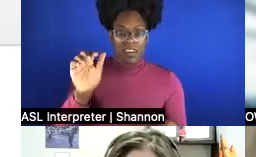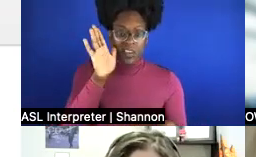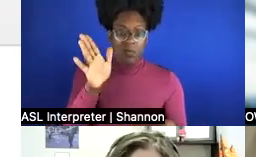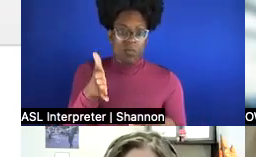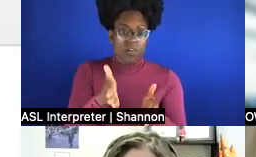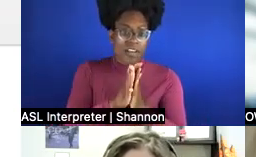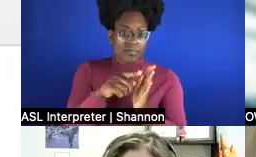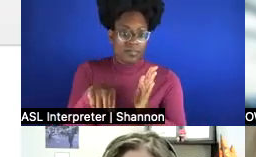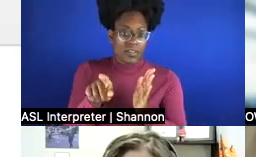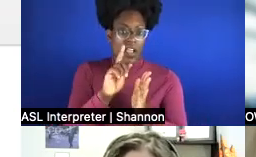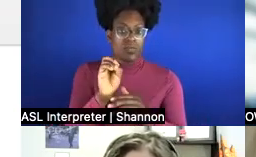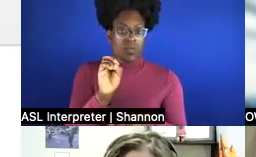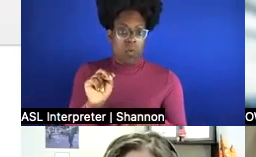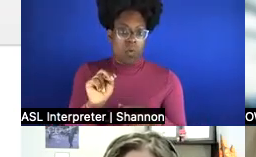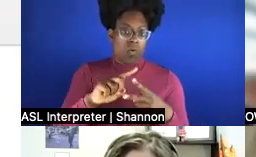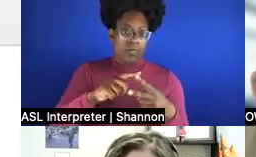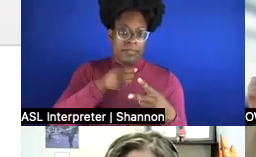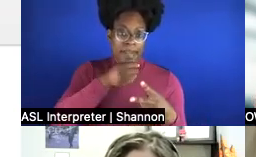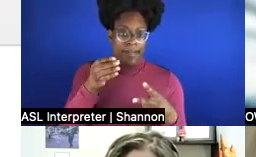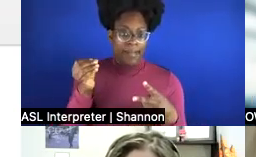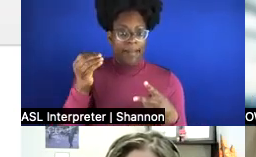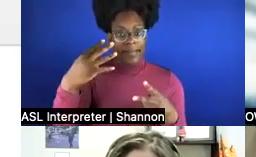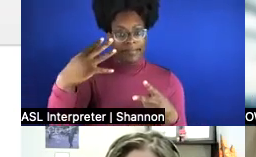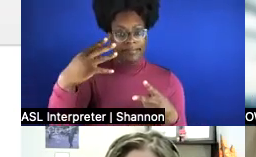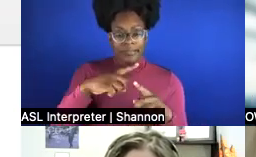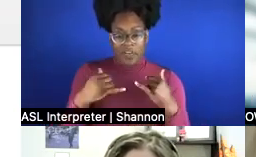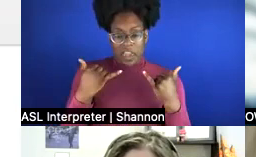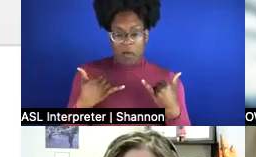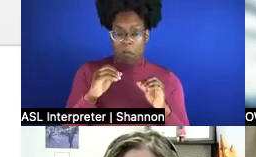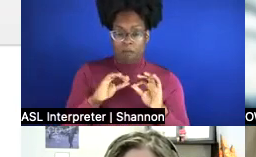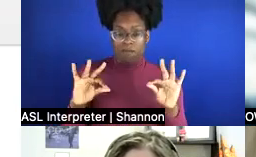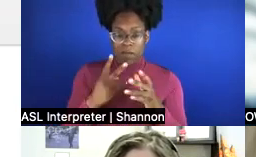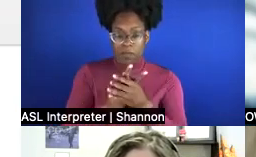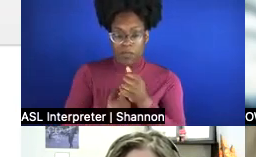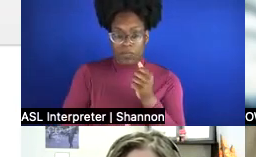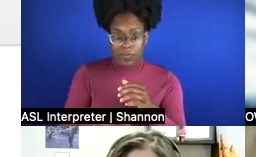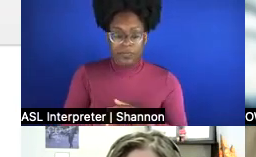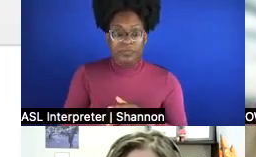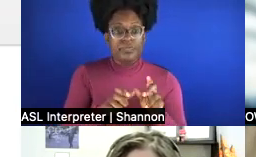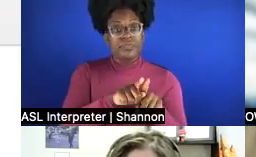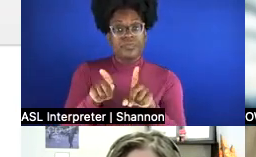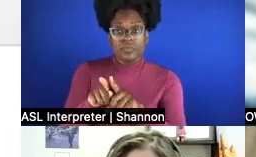during the webinar today, please message the OWCA Events account in the chat. Or you can